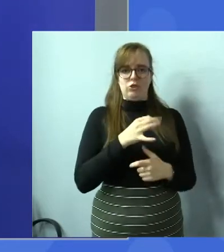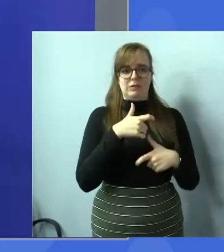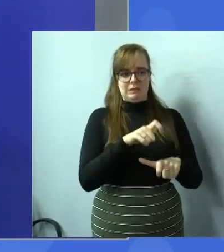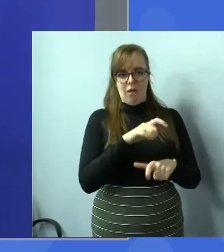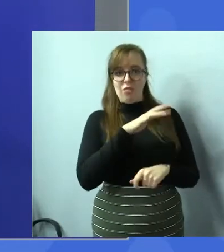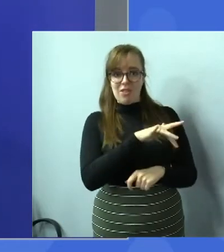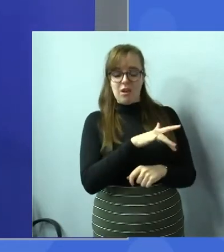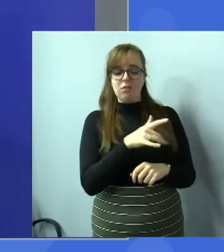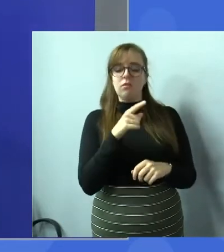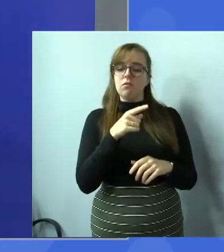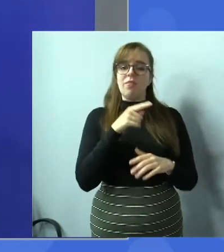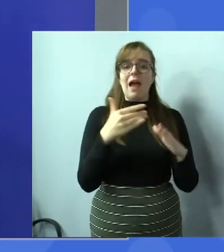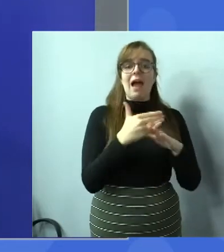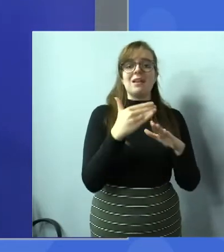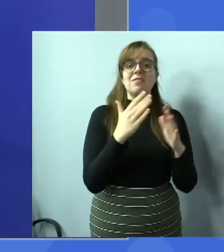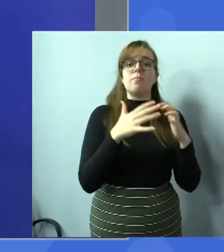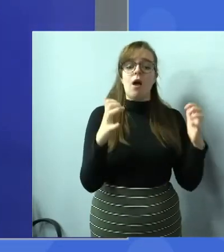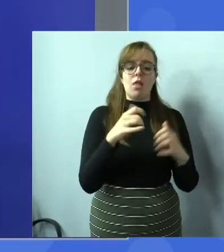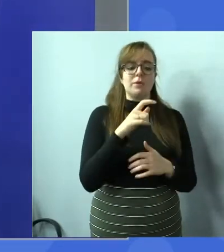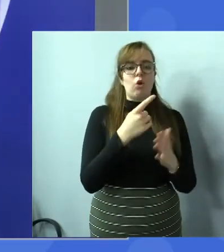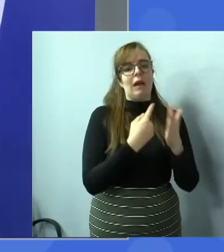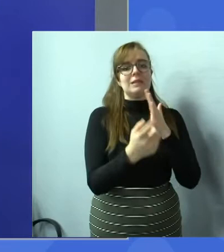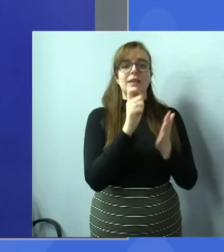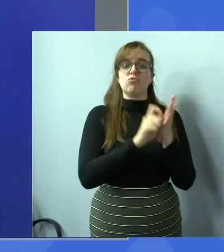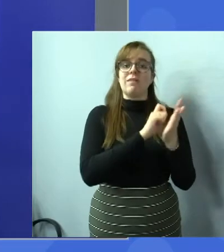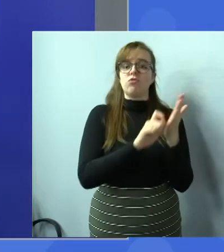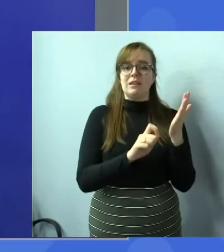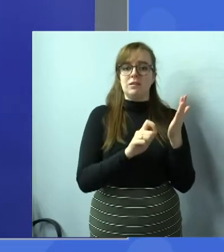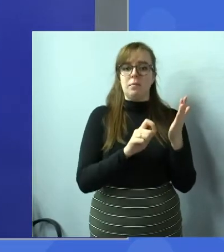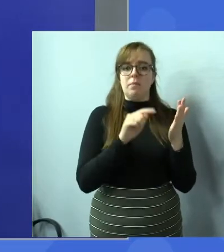Parliament on an independence referendum with then reserved matters and therefore